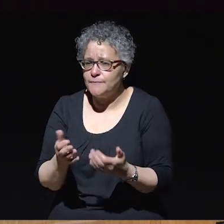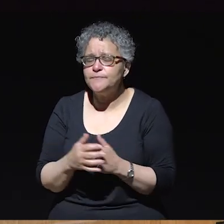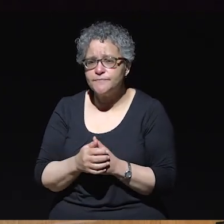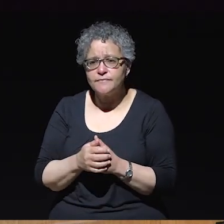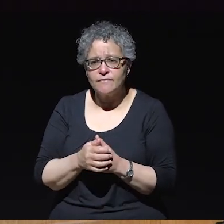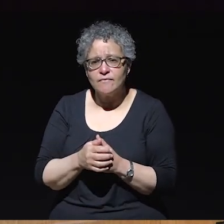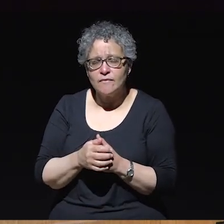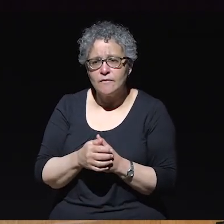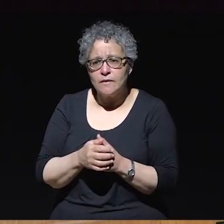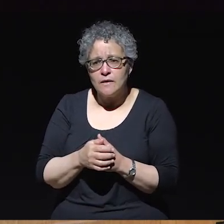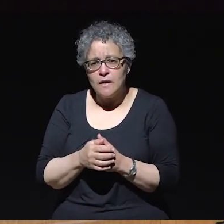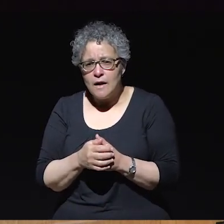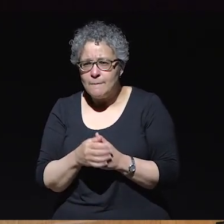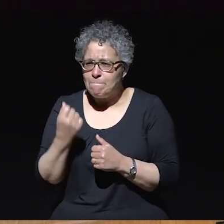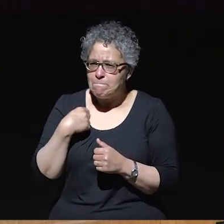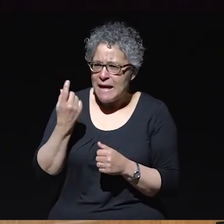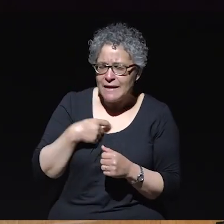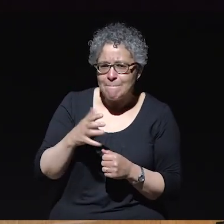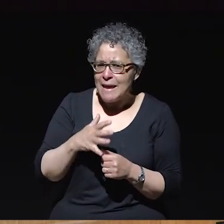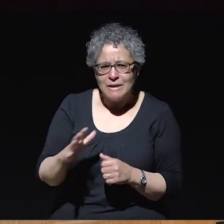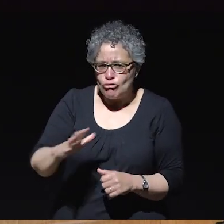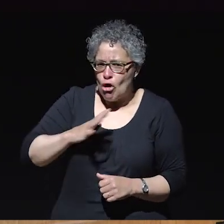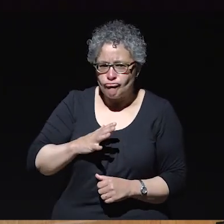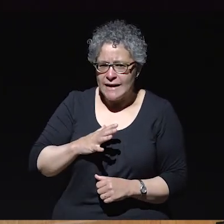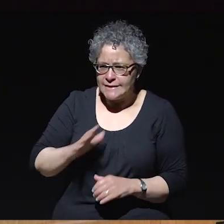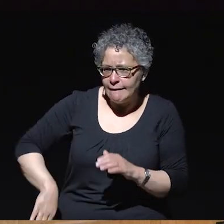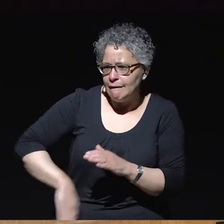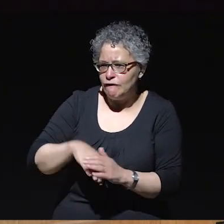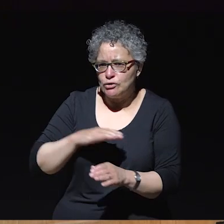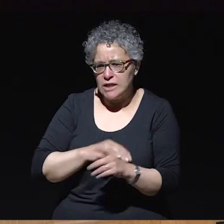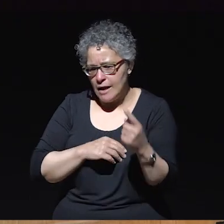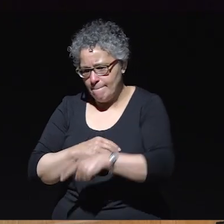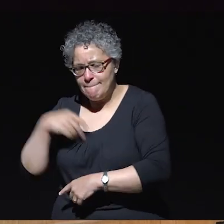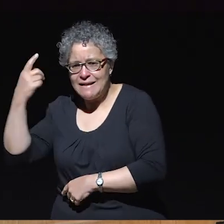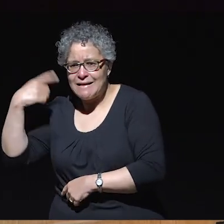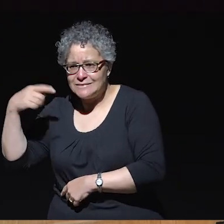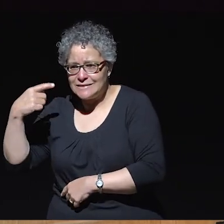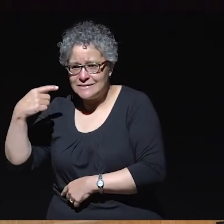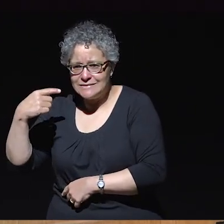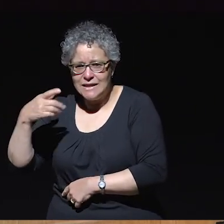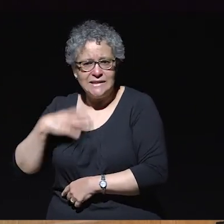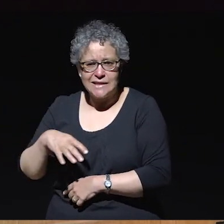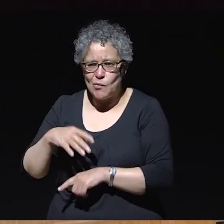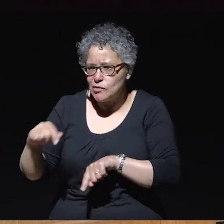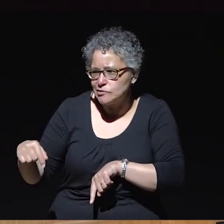Presumably, he didn't feel quite ready to come to London to be a physical, sort of, face-off between him and Joshua Reynolds,